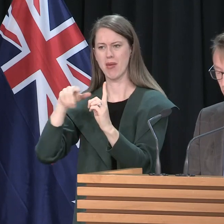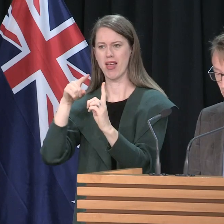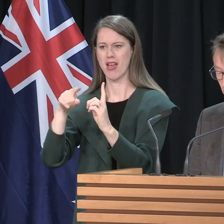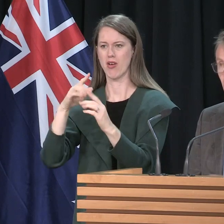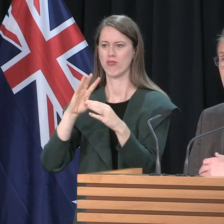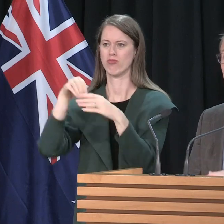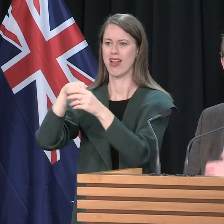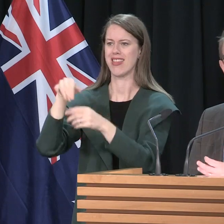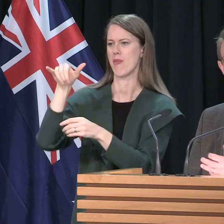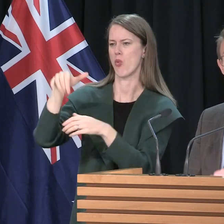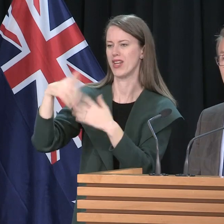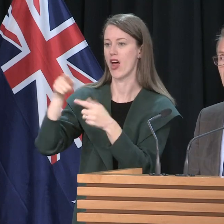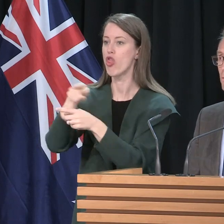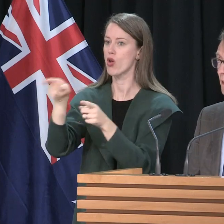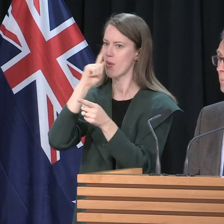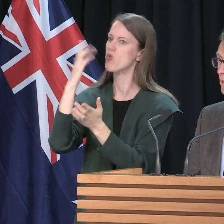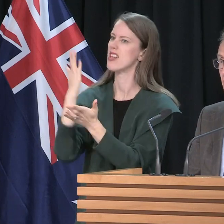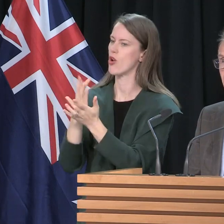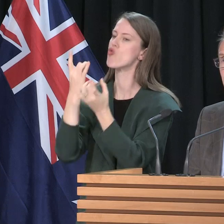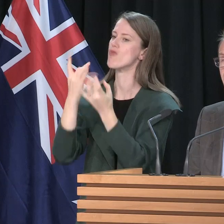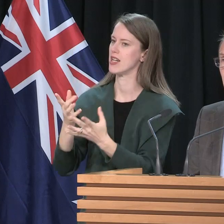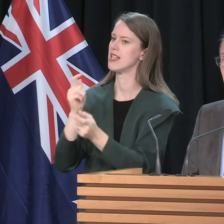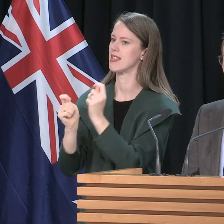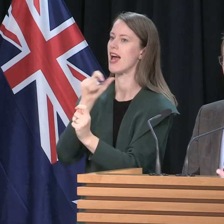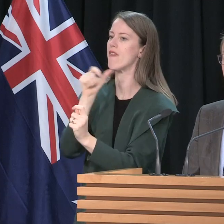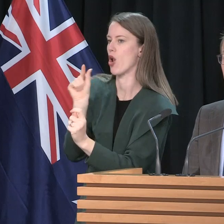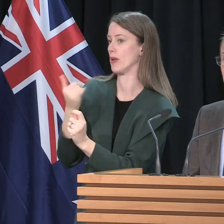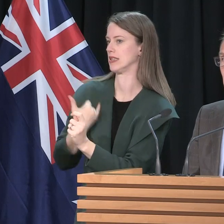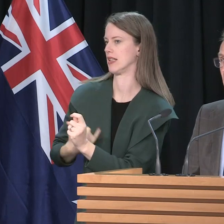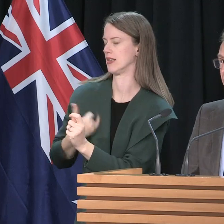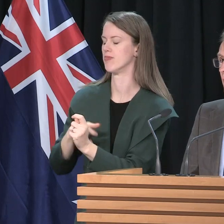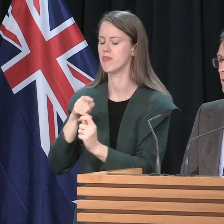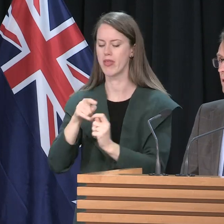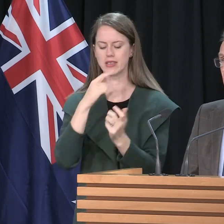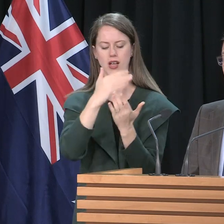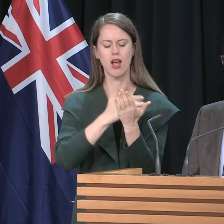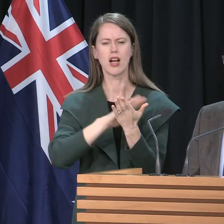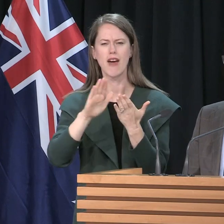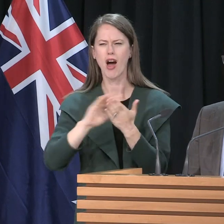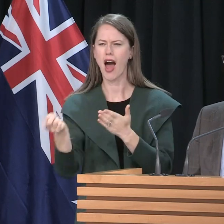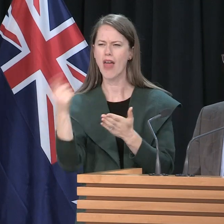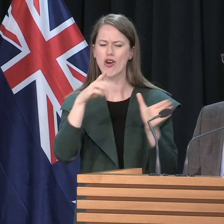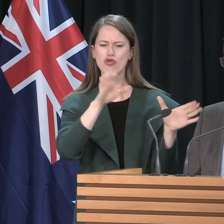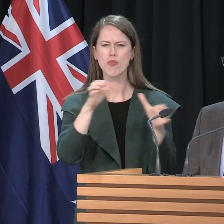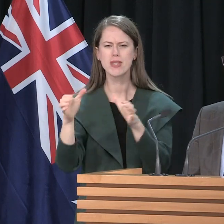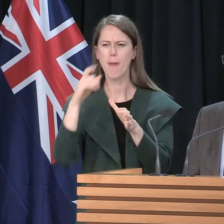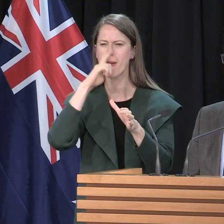border or is - or live in a family where a member of an international aircrew, all